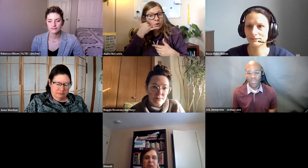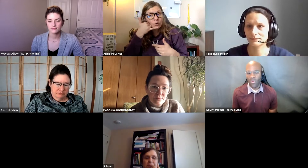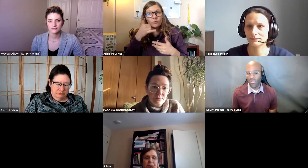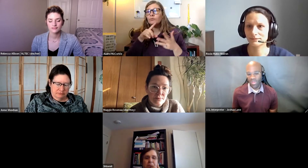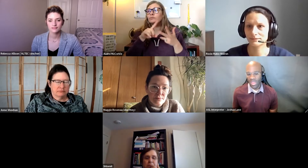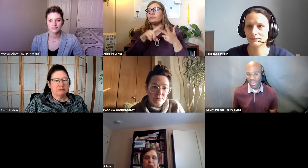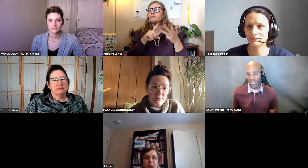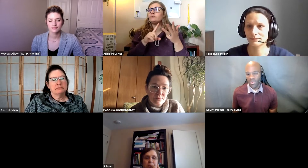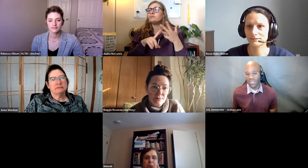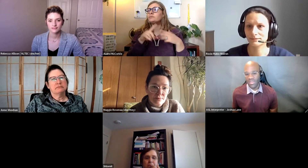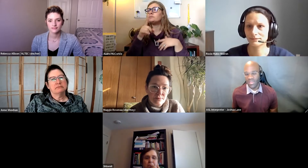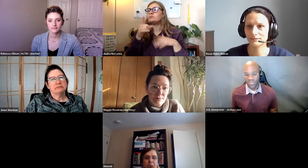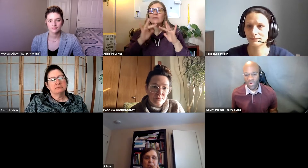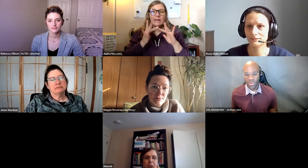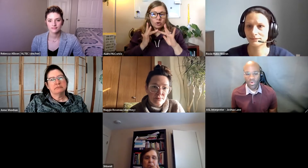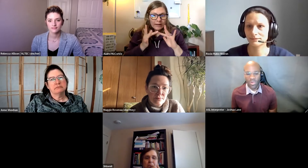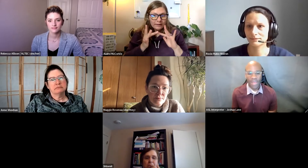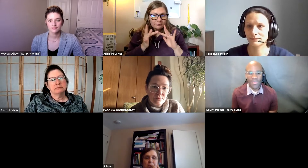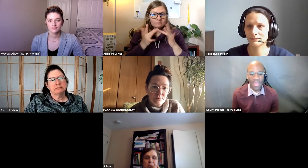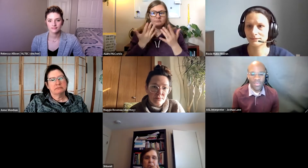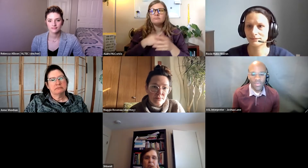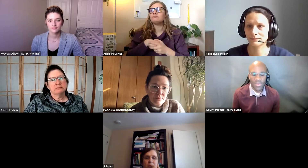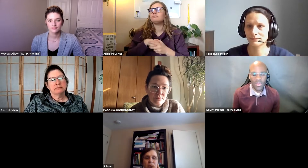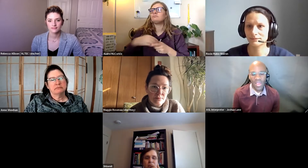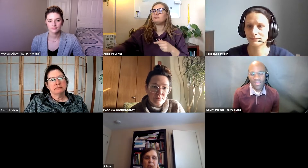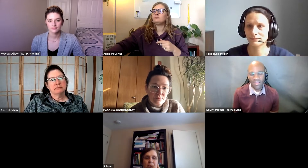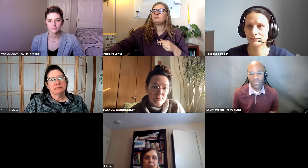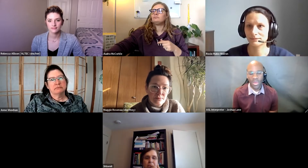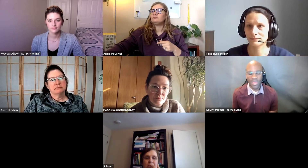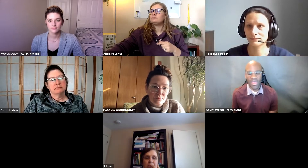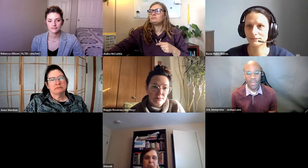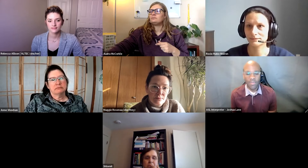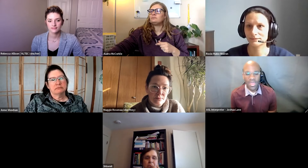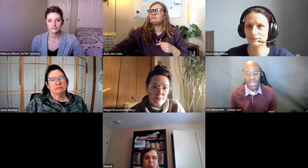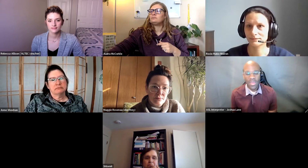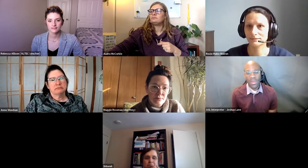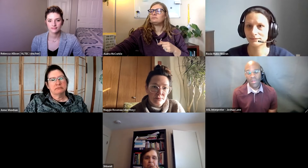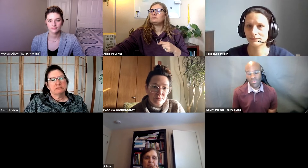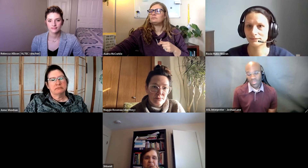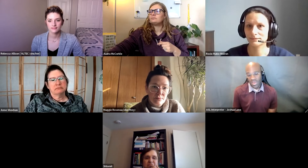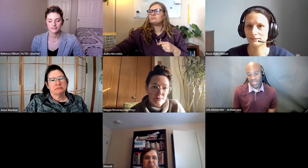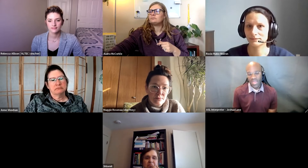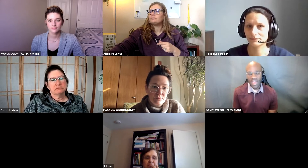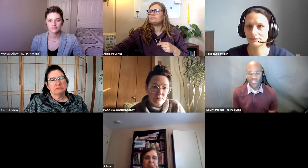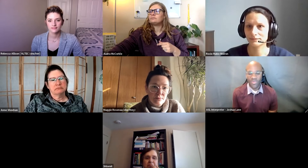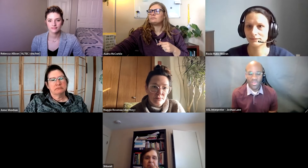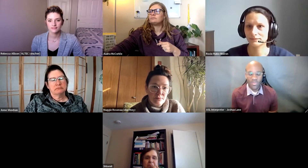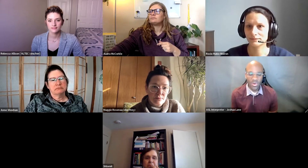most everyone's you know phone or laptop computer has a webcam also you need the actual computer.